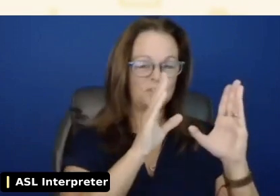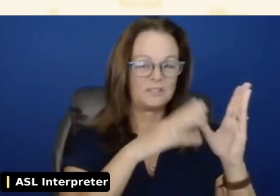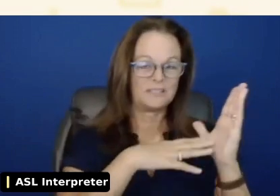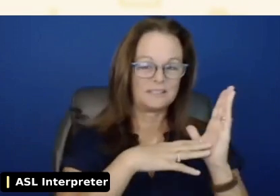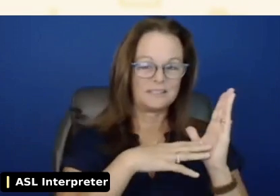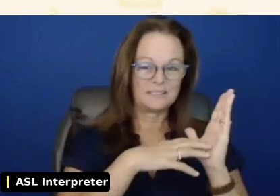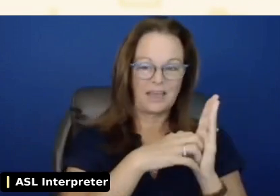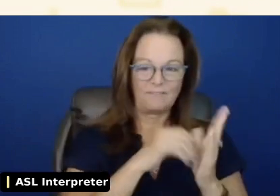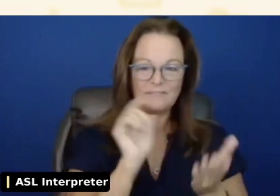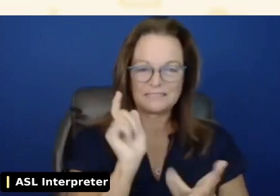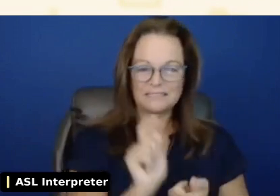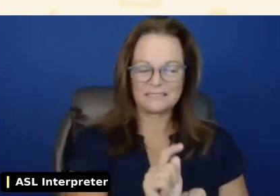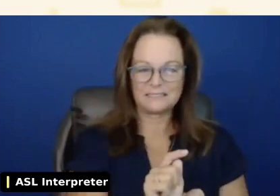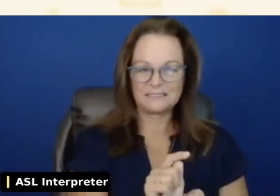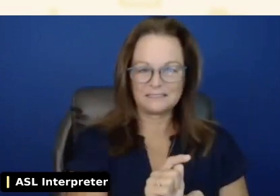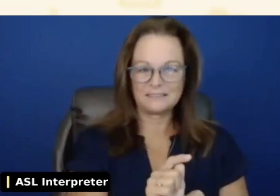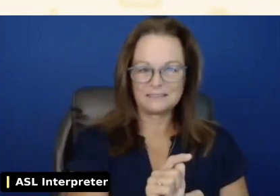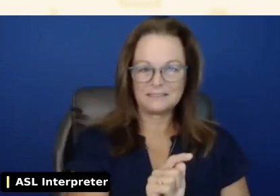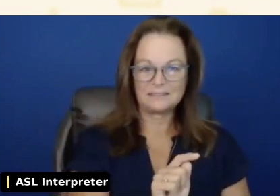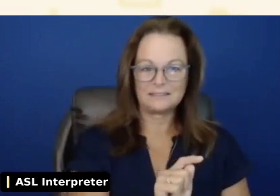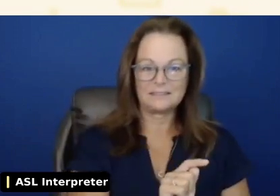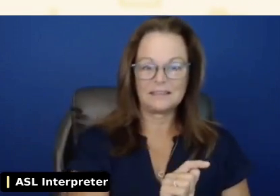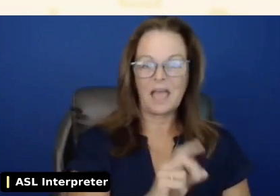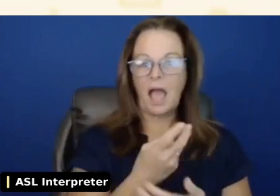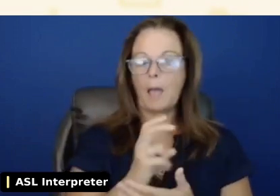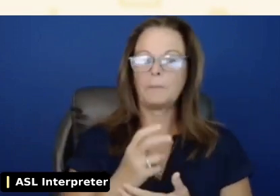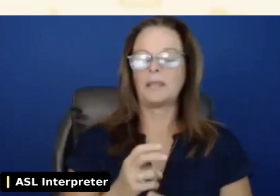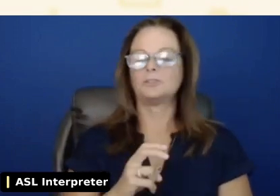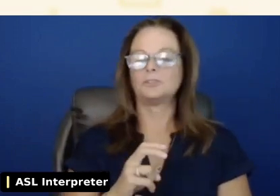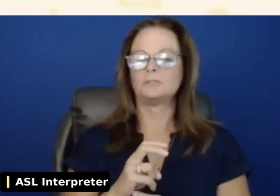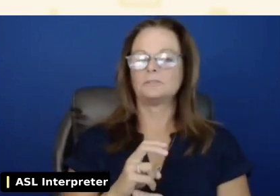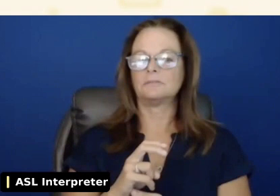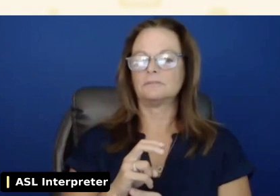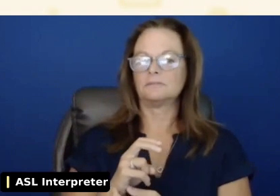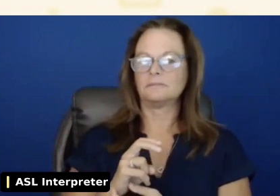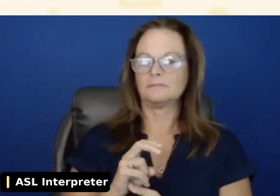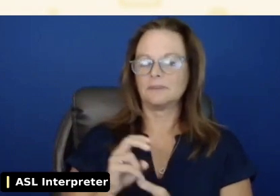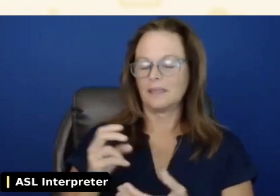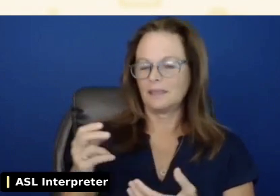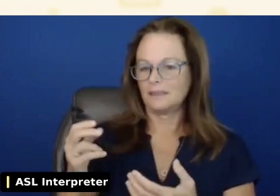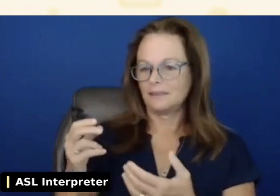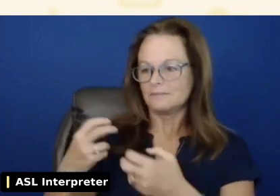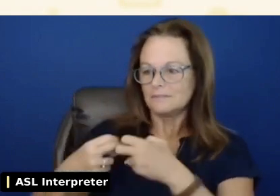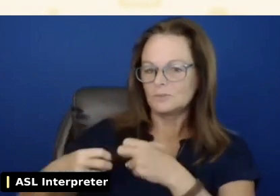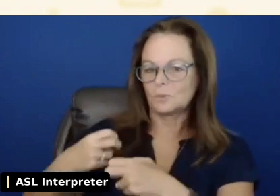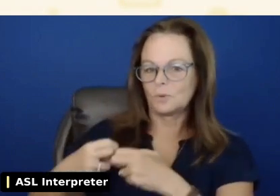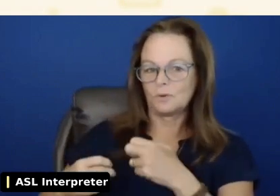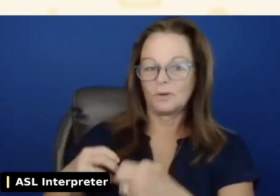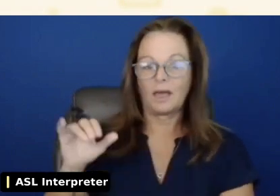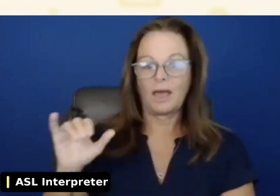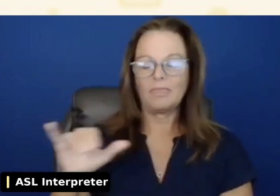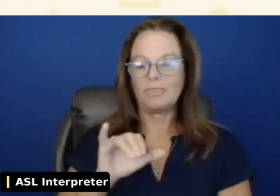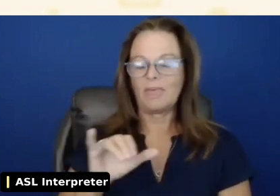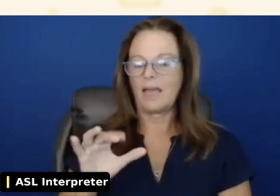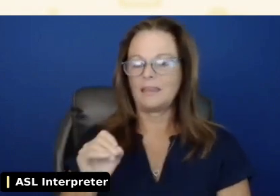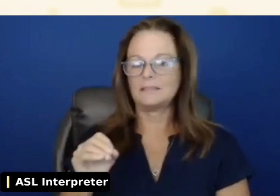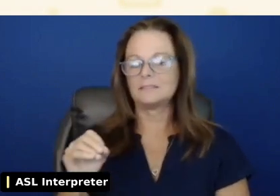And ADHD is previously more known from boys or young boys.